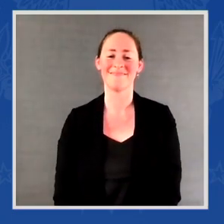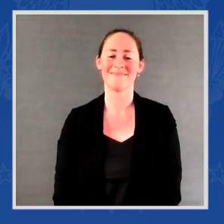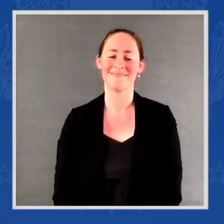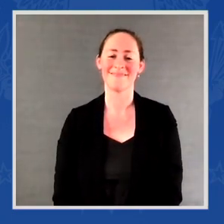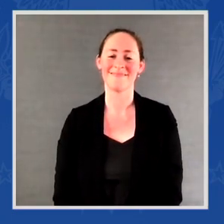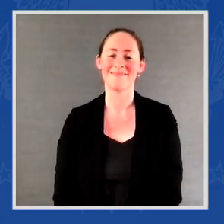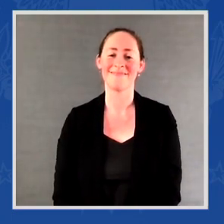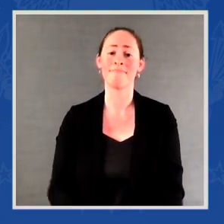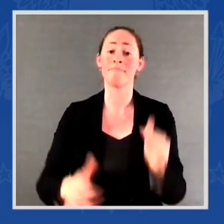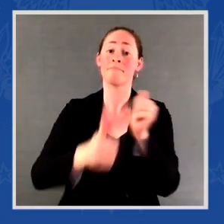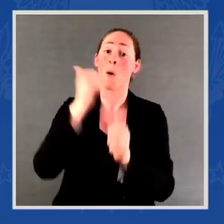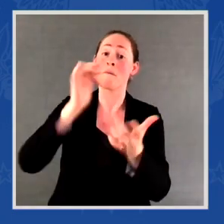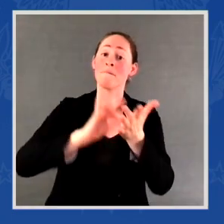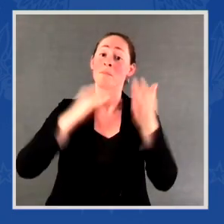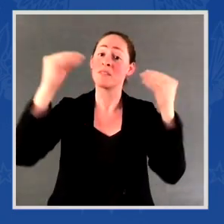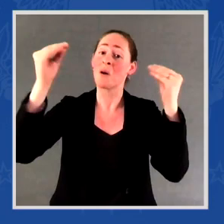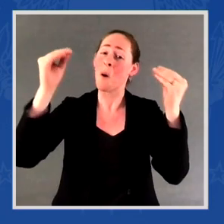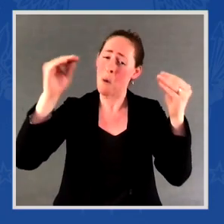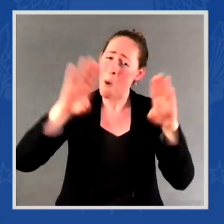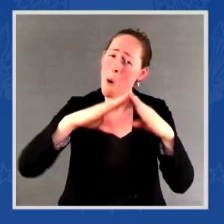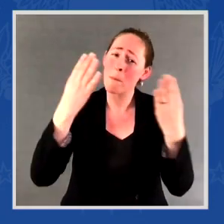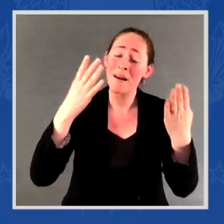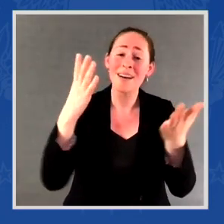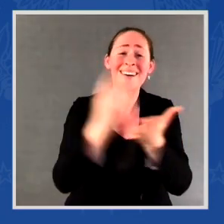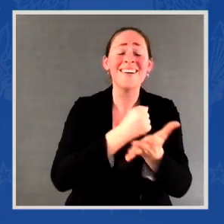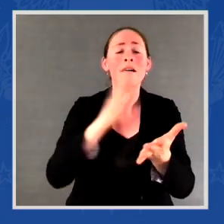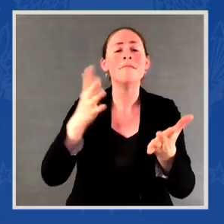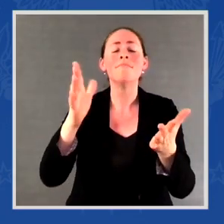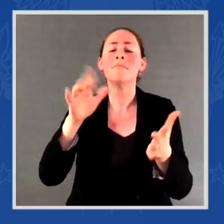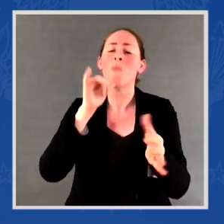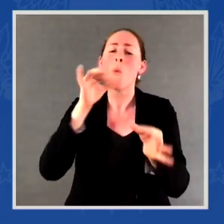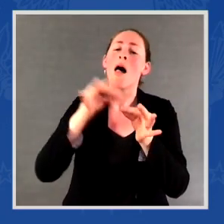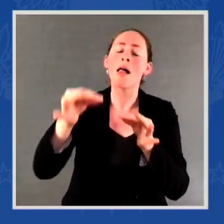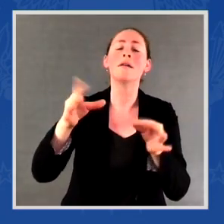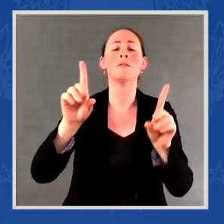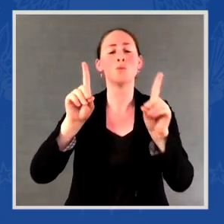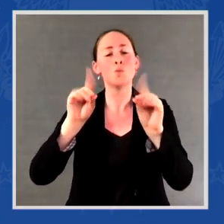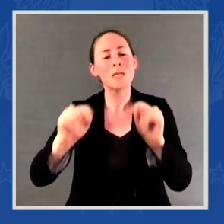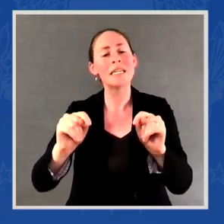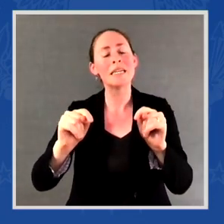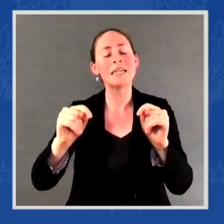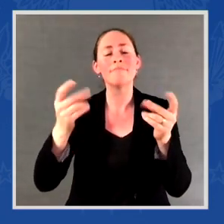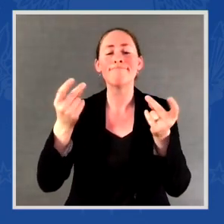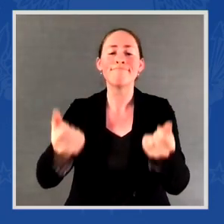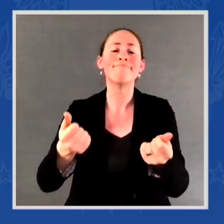Get it done. Get it done. And they get it done at their convenience. And if you still have questions, that's okay.